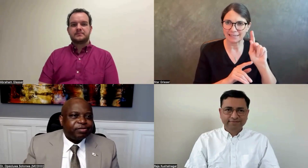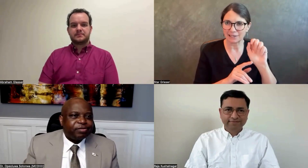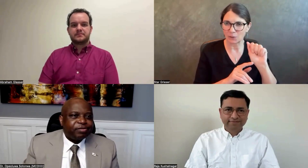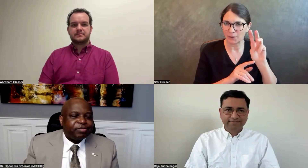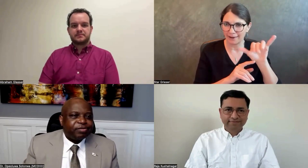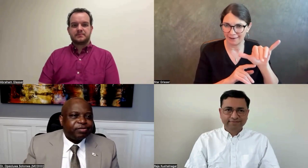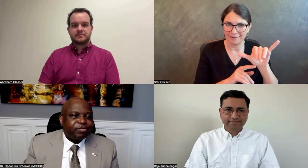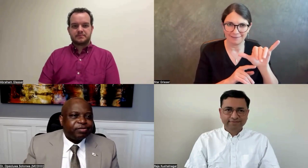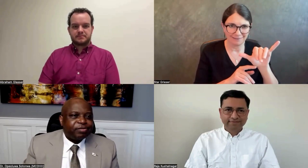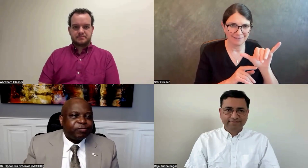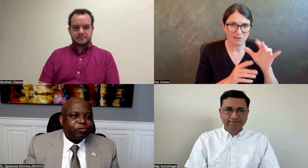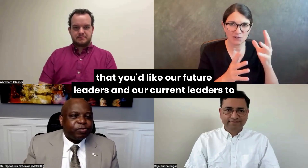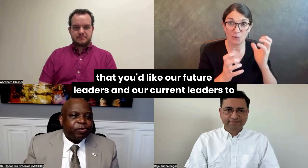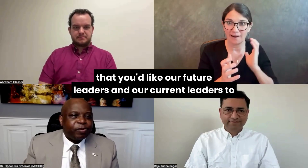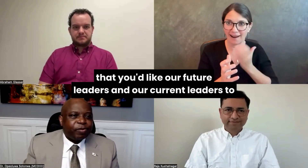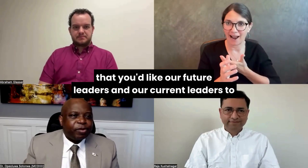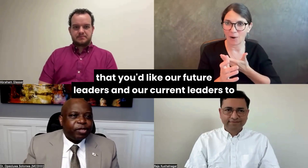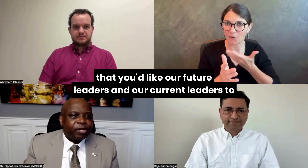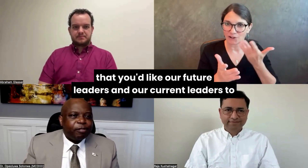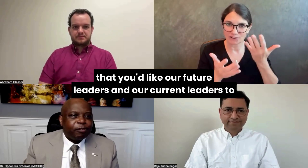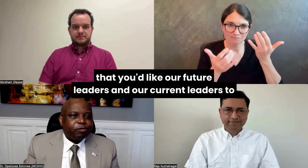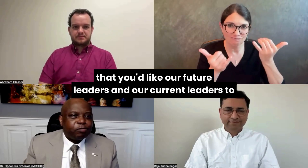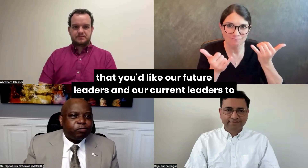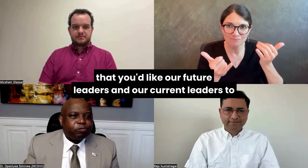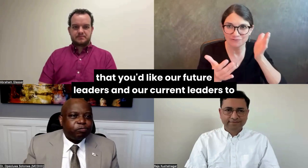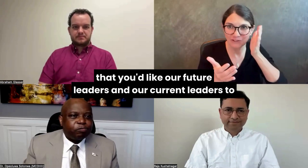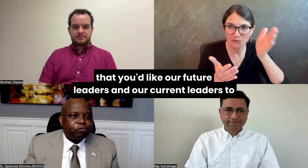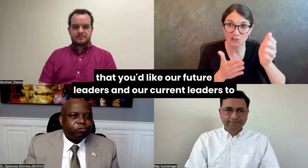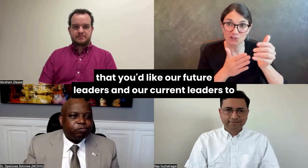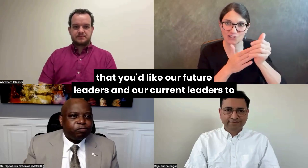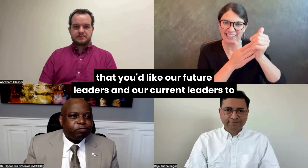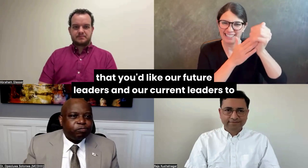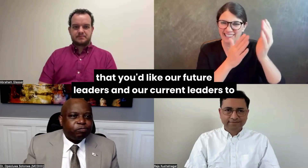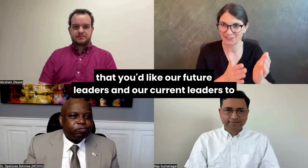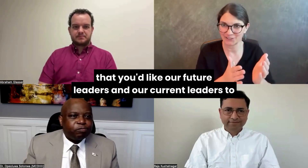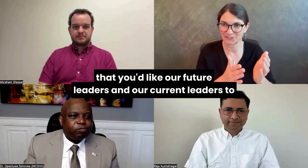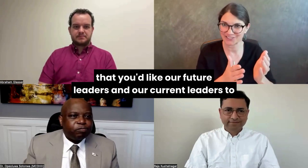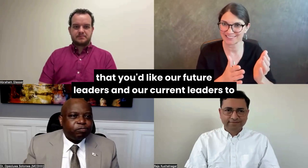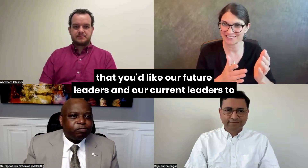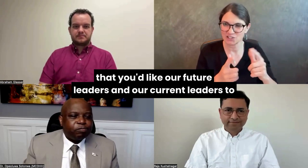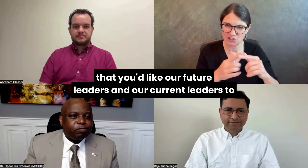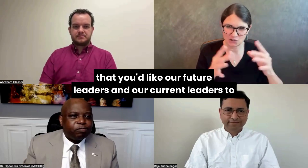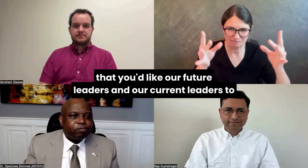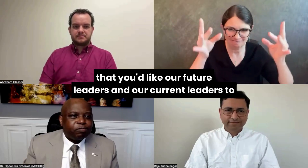that you'd like our future leaders and our current leaders to really stick with,